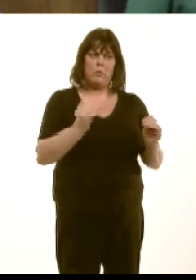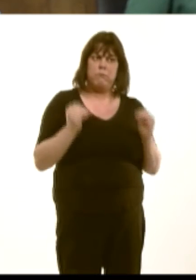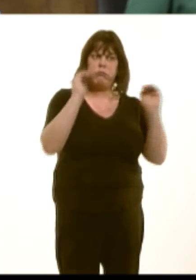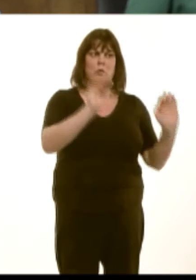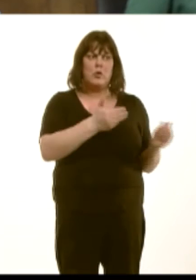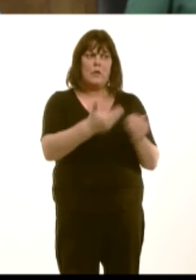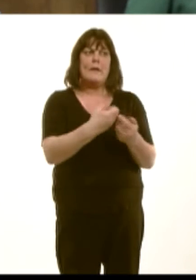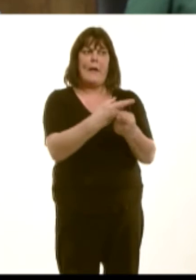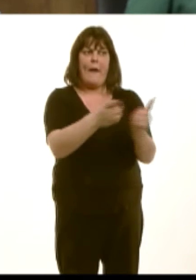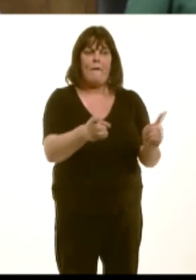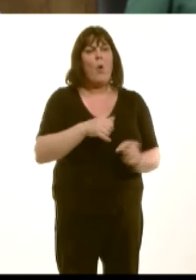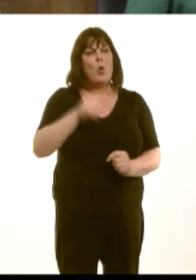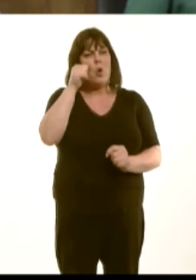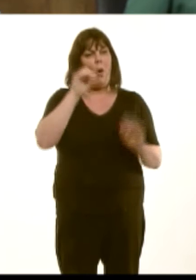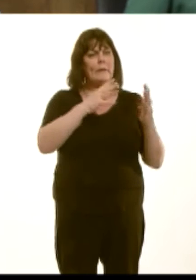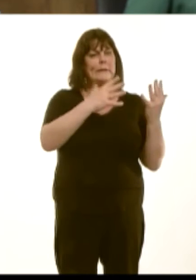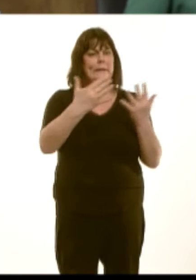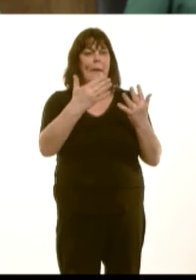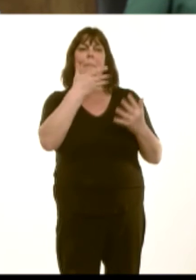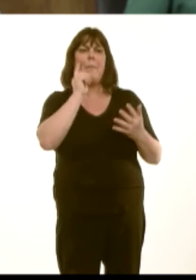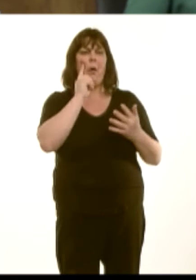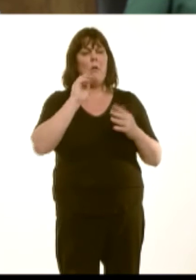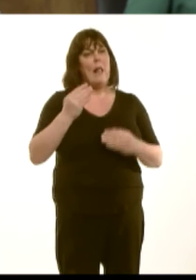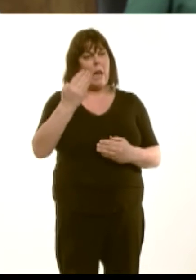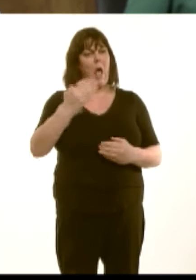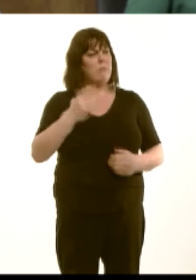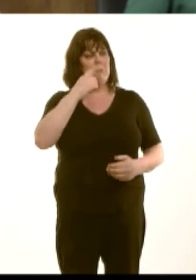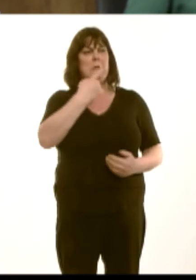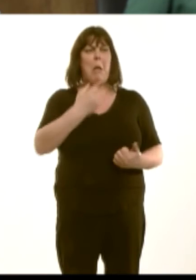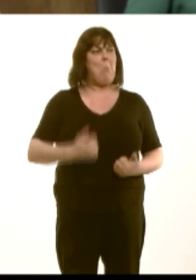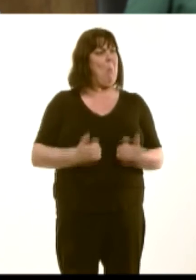We know that nine out of 10 people do get a good service from the Welsh NHS, but itís